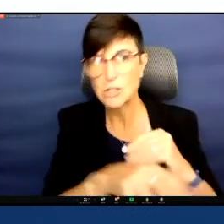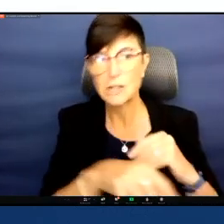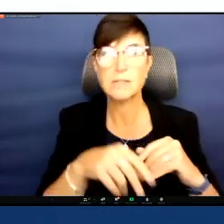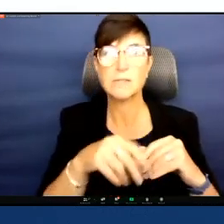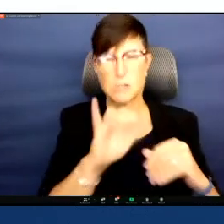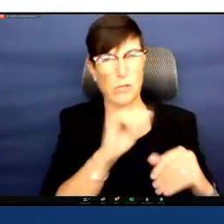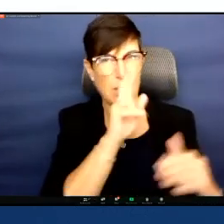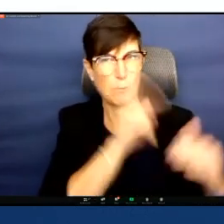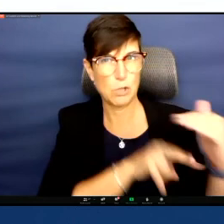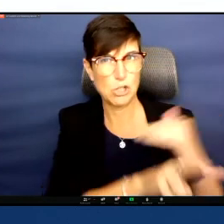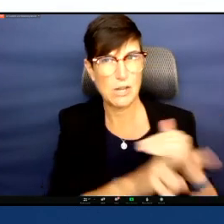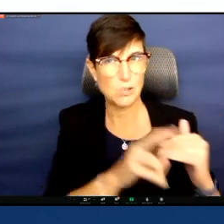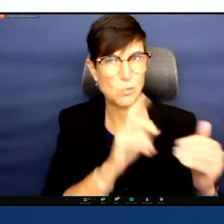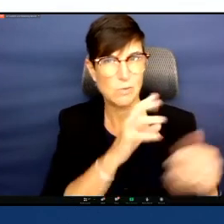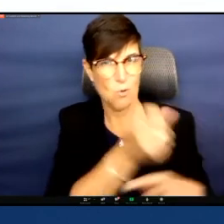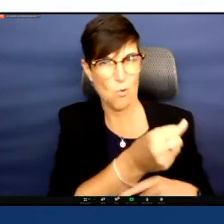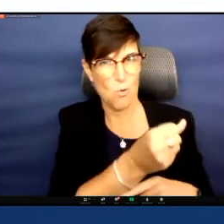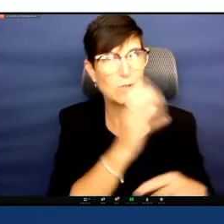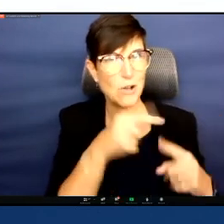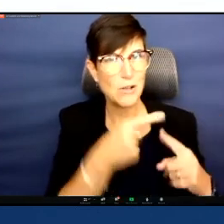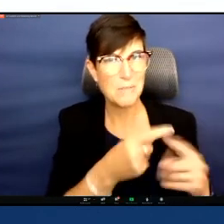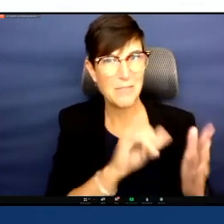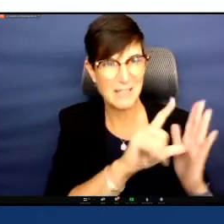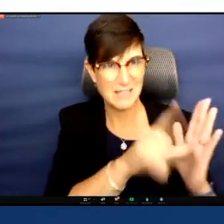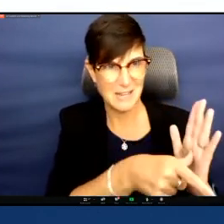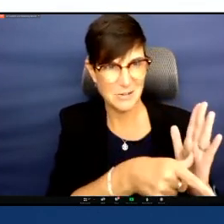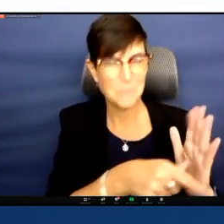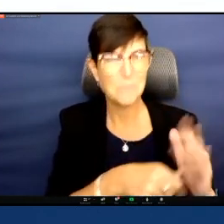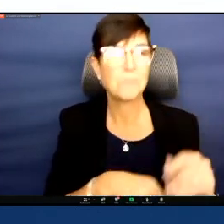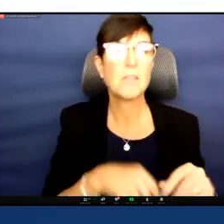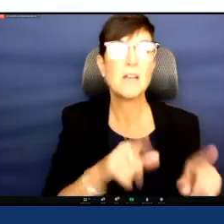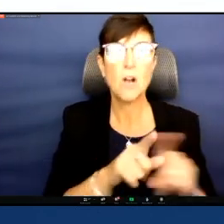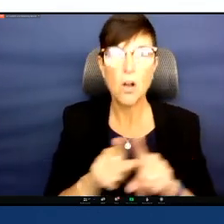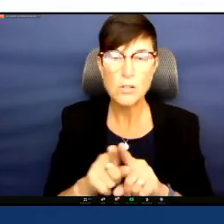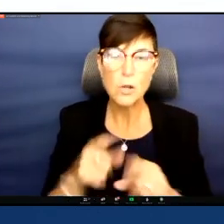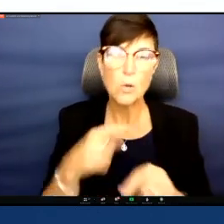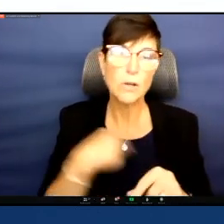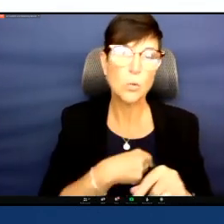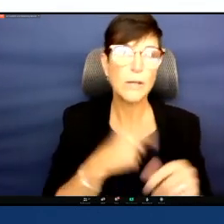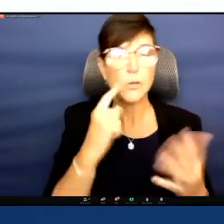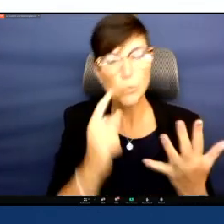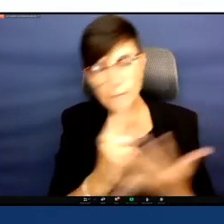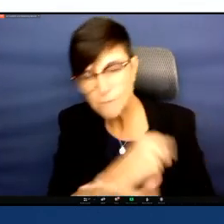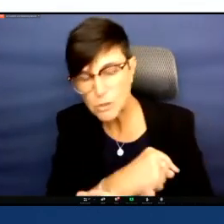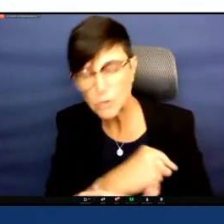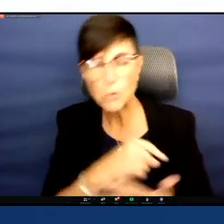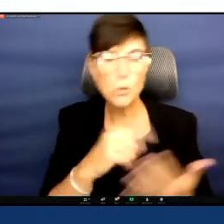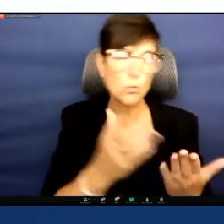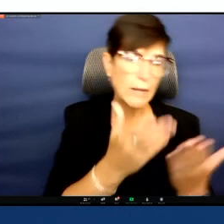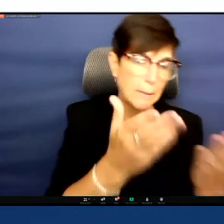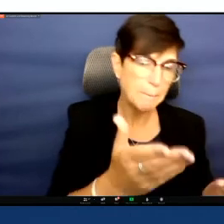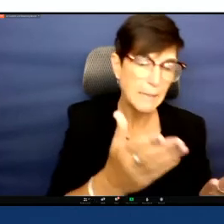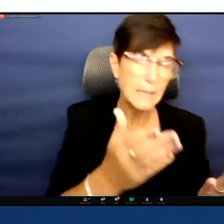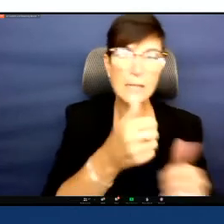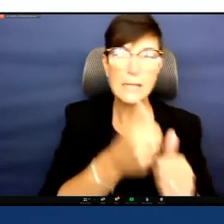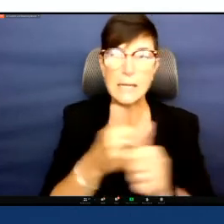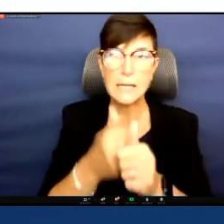providing budget instructions to departments, reviewing and making recommendations regarding departmental budget request and working with departments